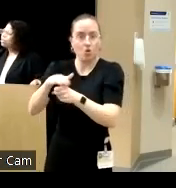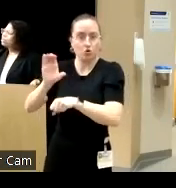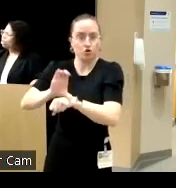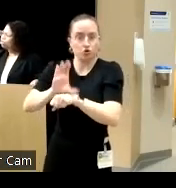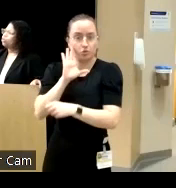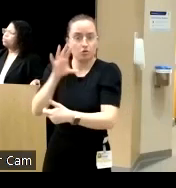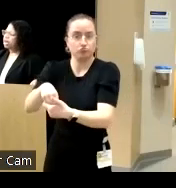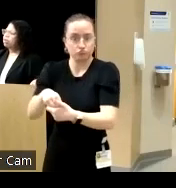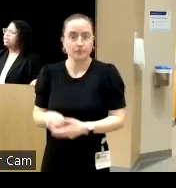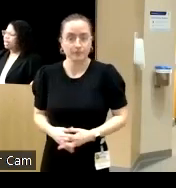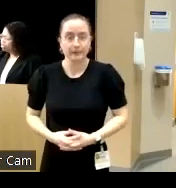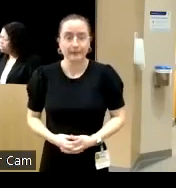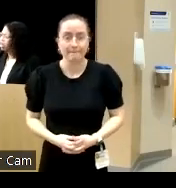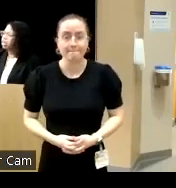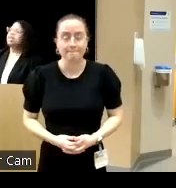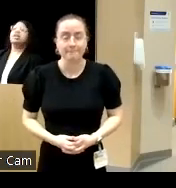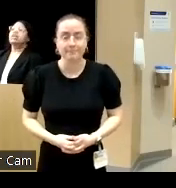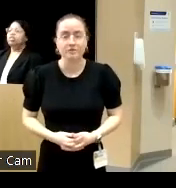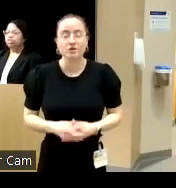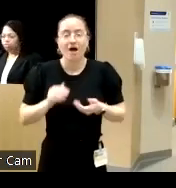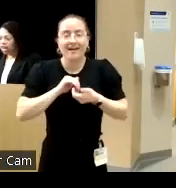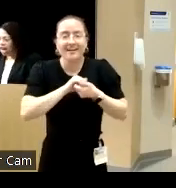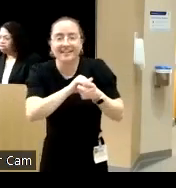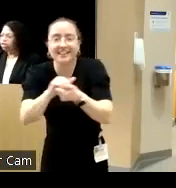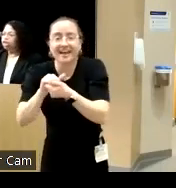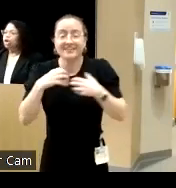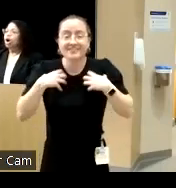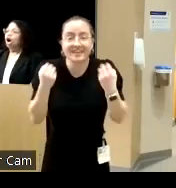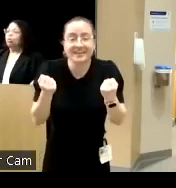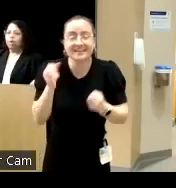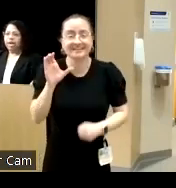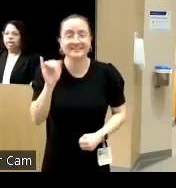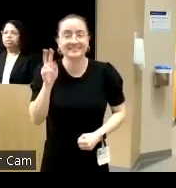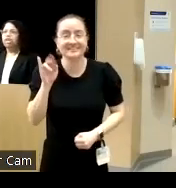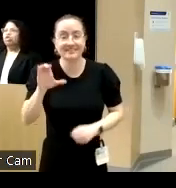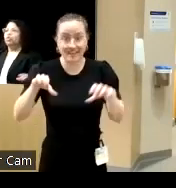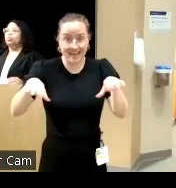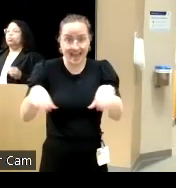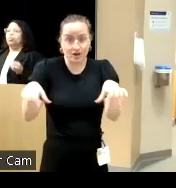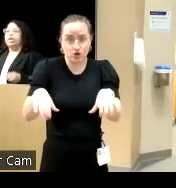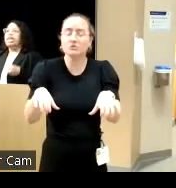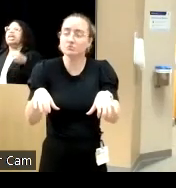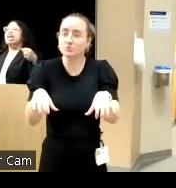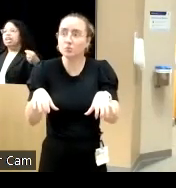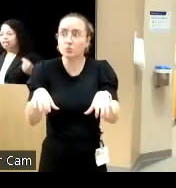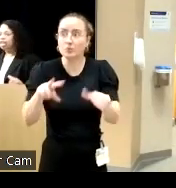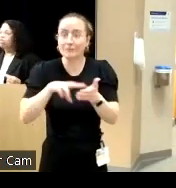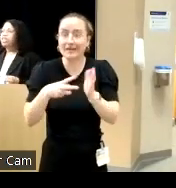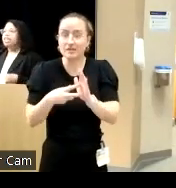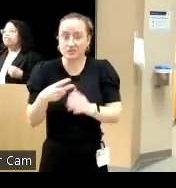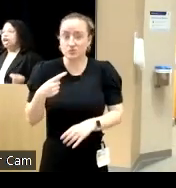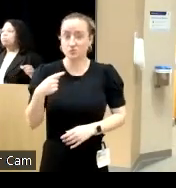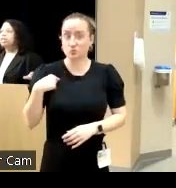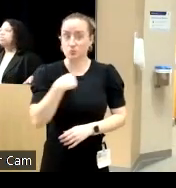so this notion around Collective healing Civic action are ways that you we collectively can tap